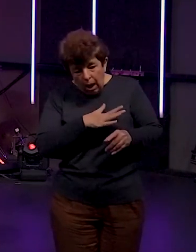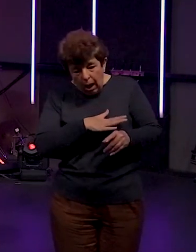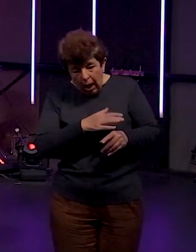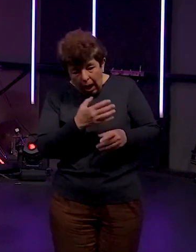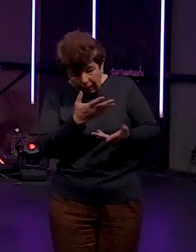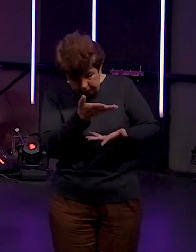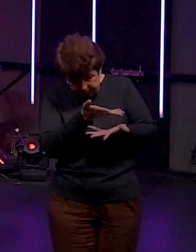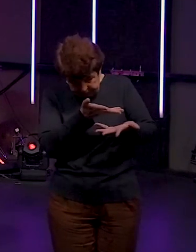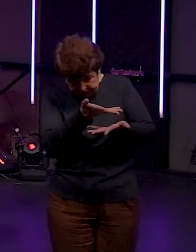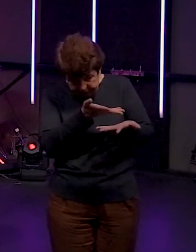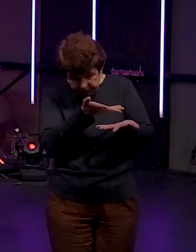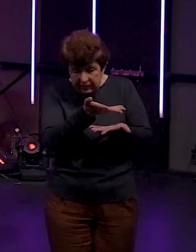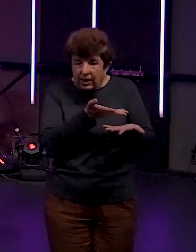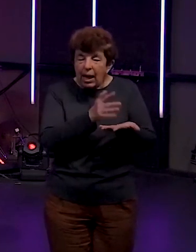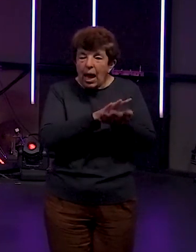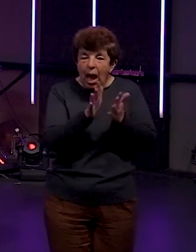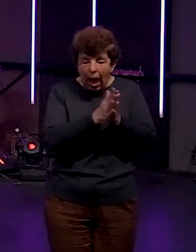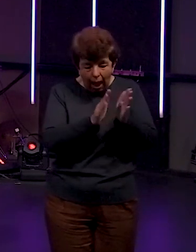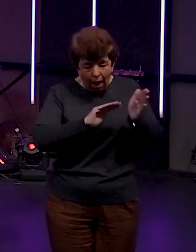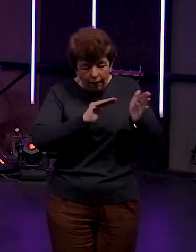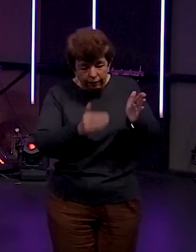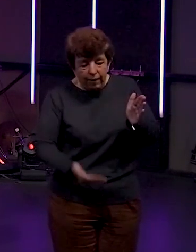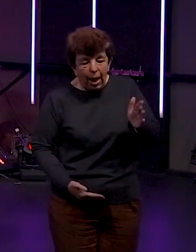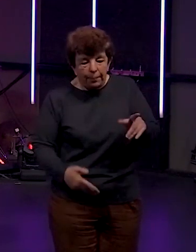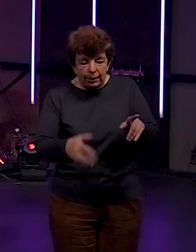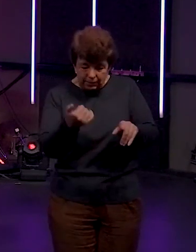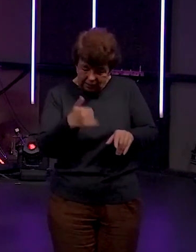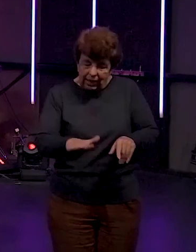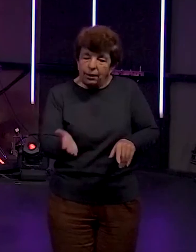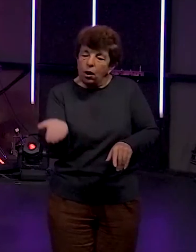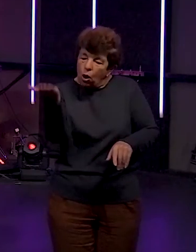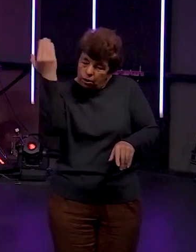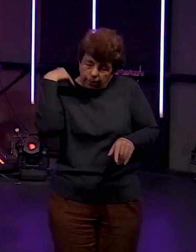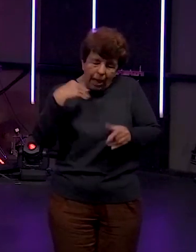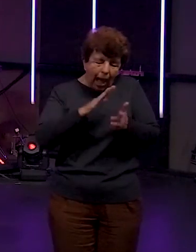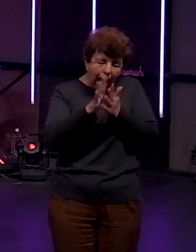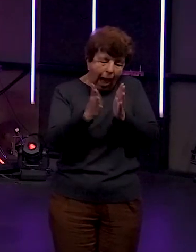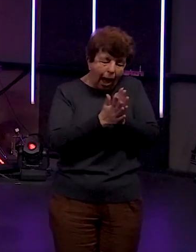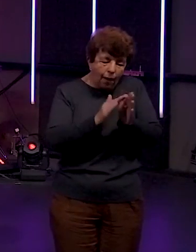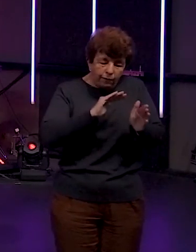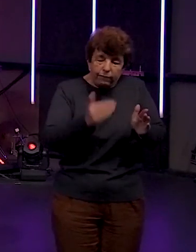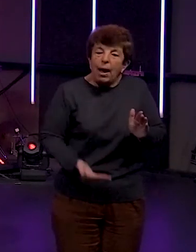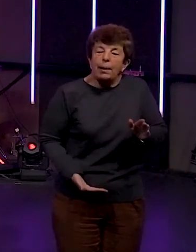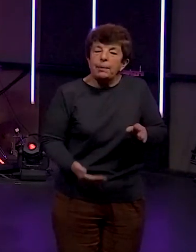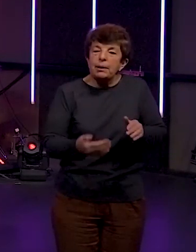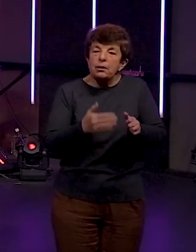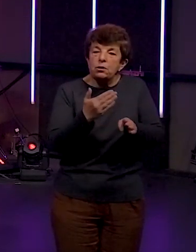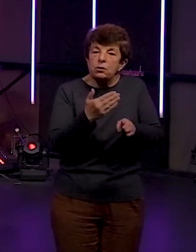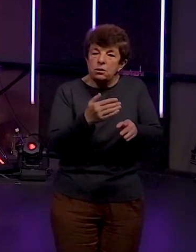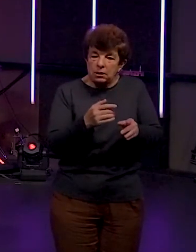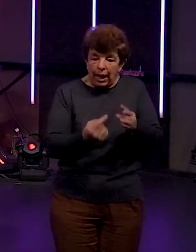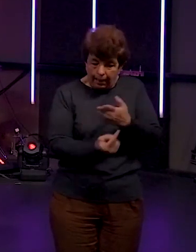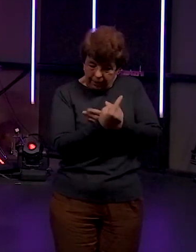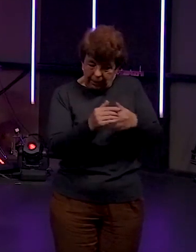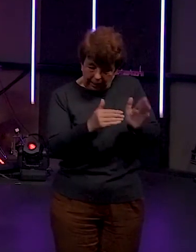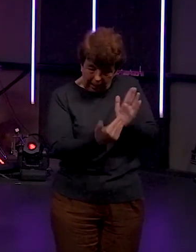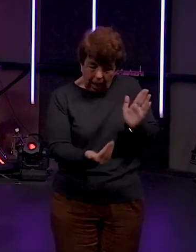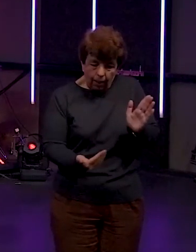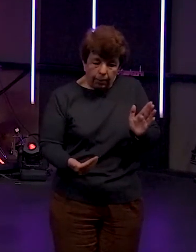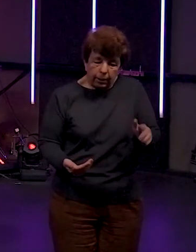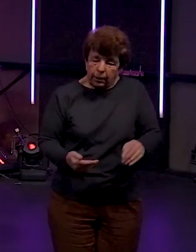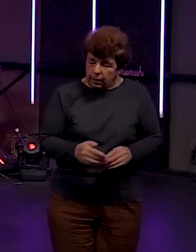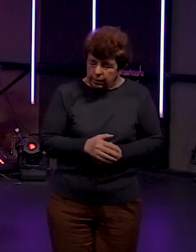me about how farming used to be done and how farming is done now. And I posed